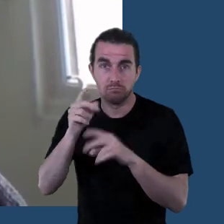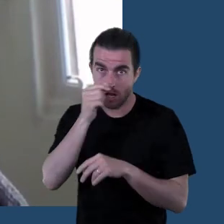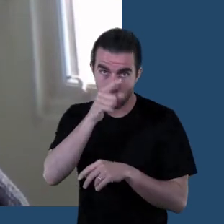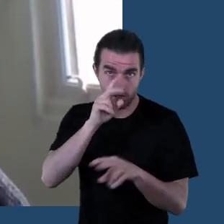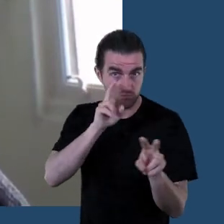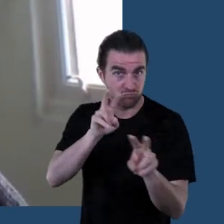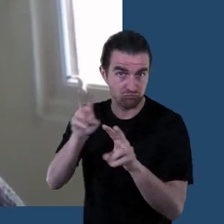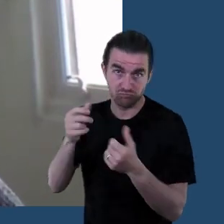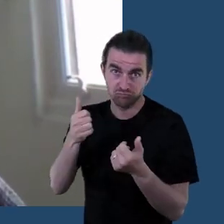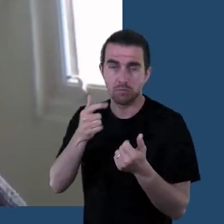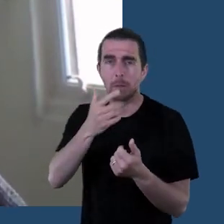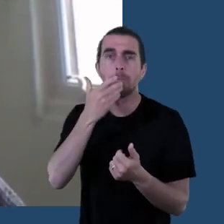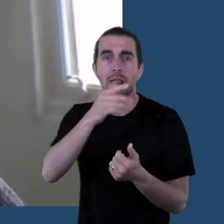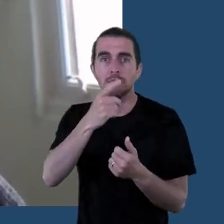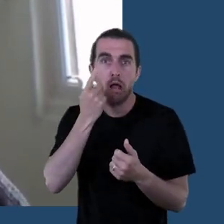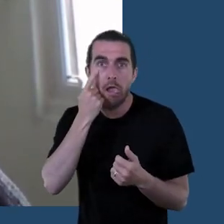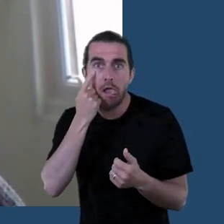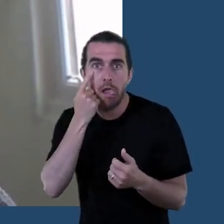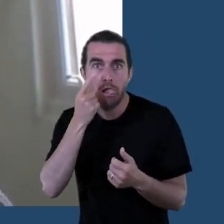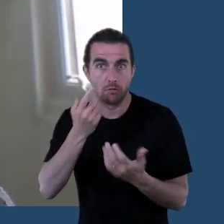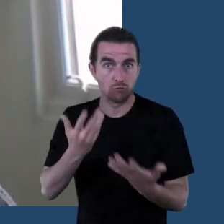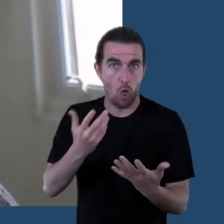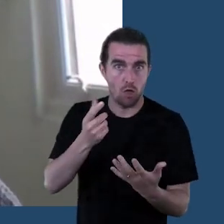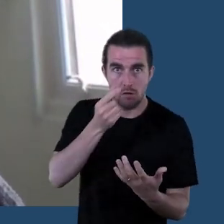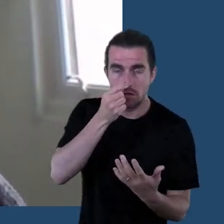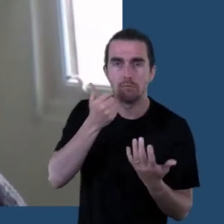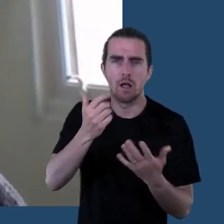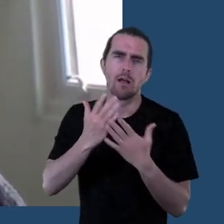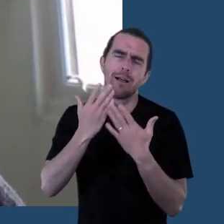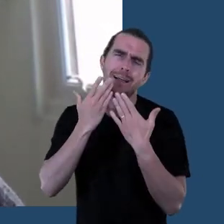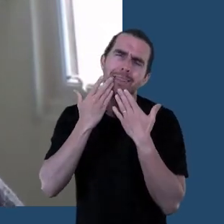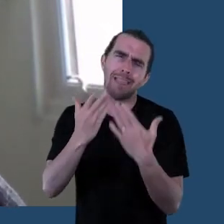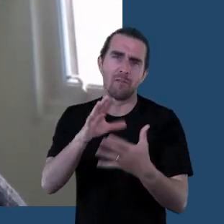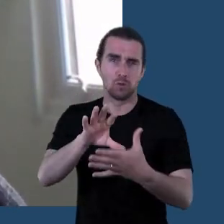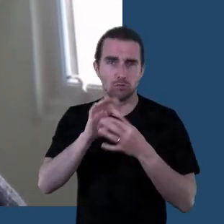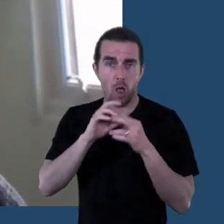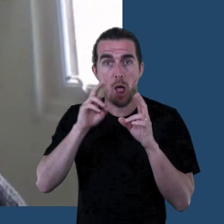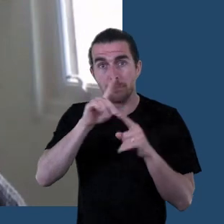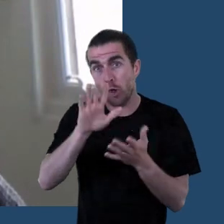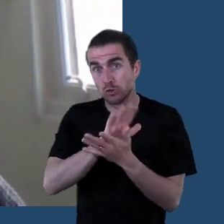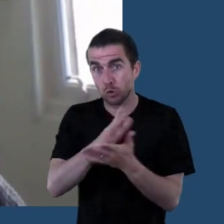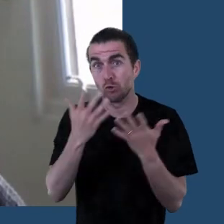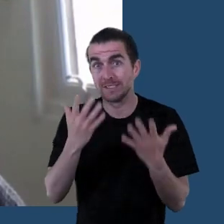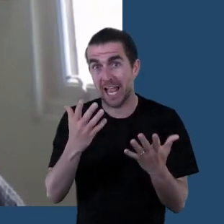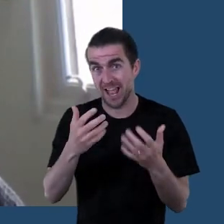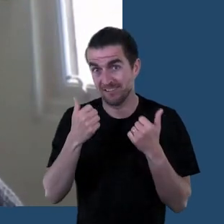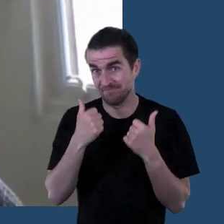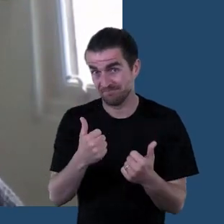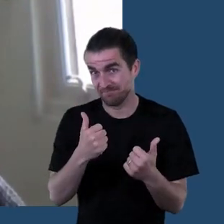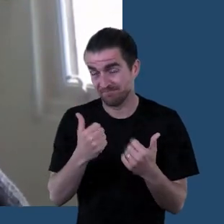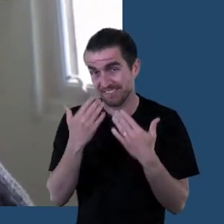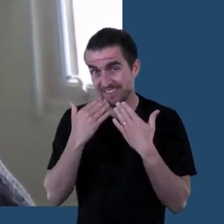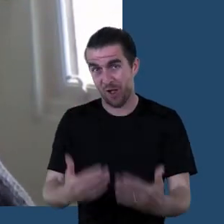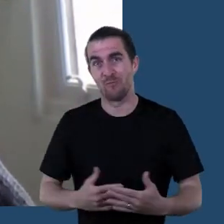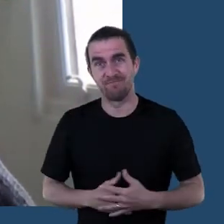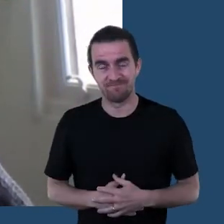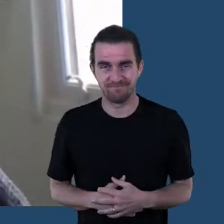that you can follow. So please do check that out if you get the chance, but thank you so much for joining us today and we hope you enjoy the rest of your day. Thank you.